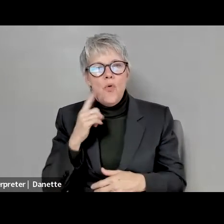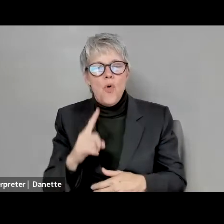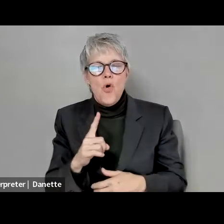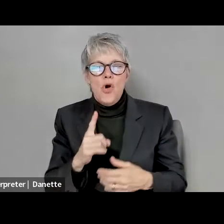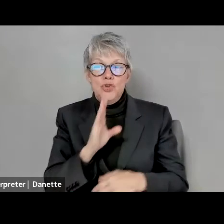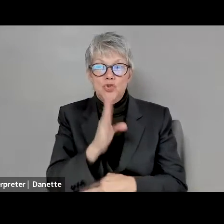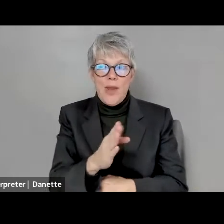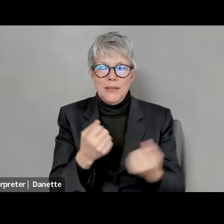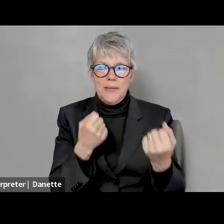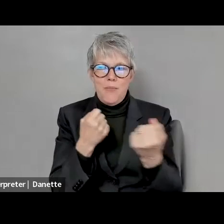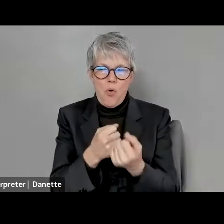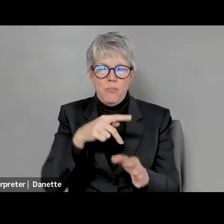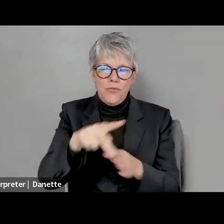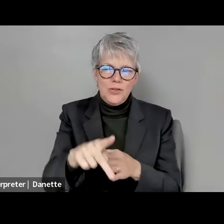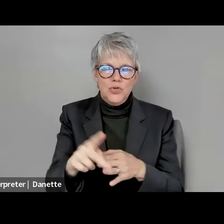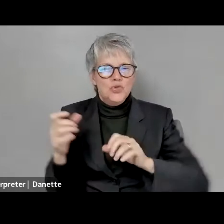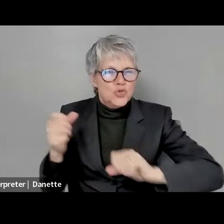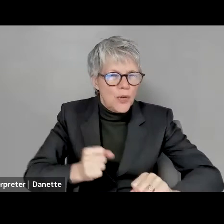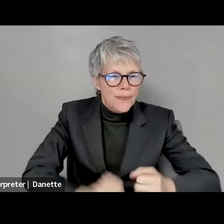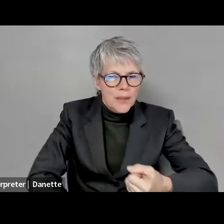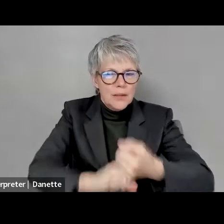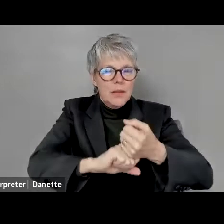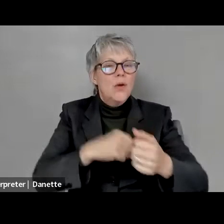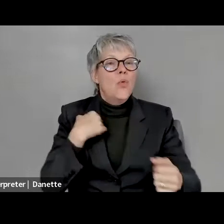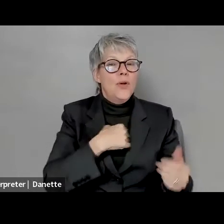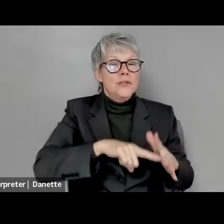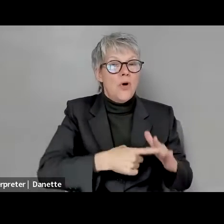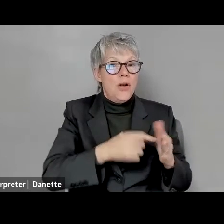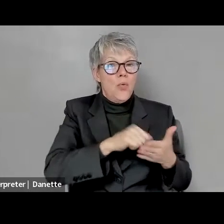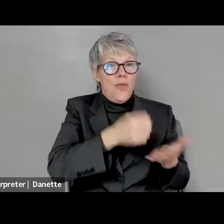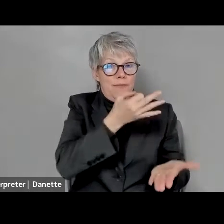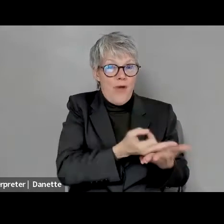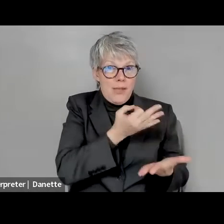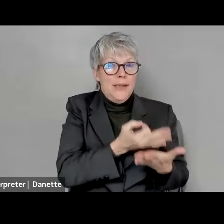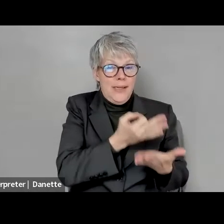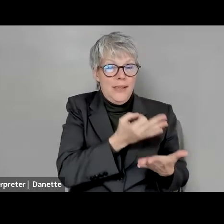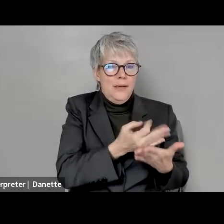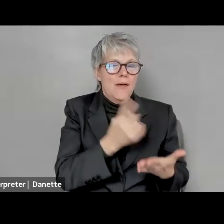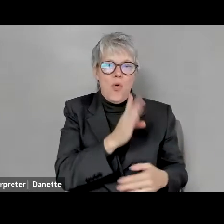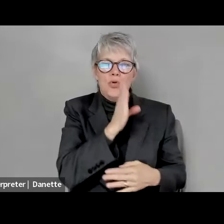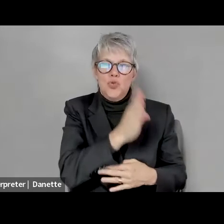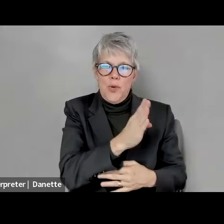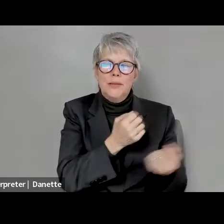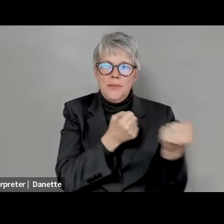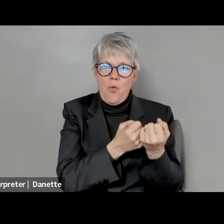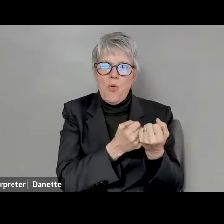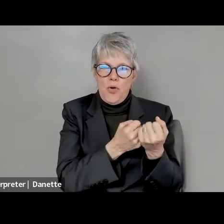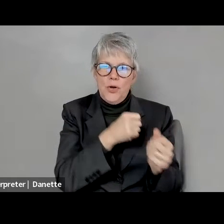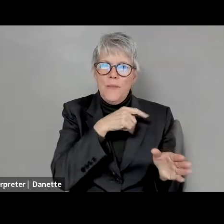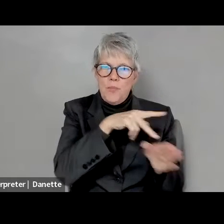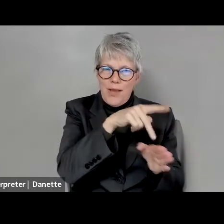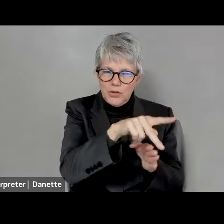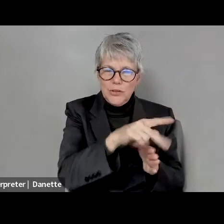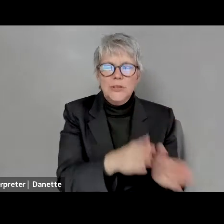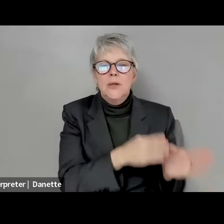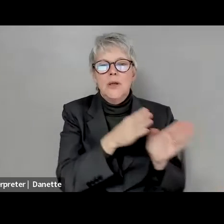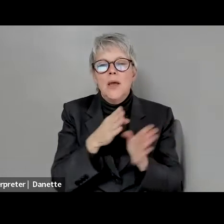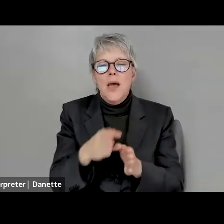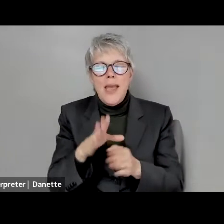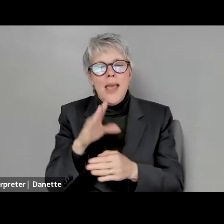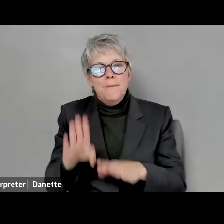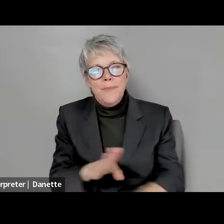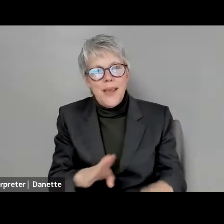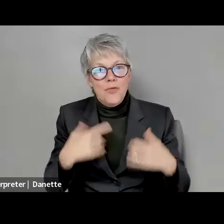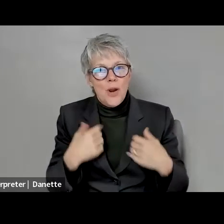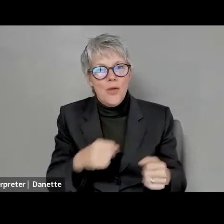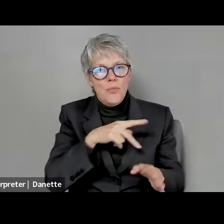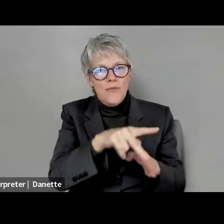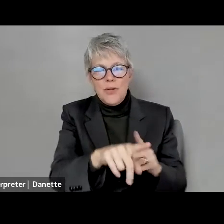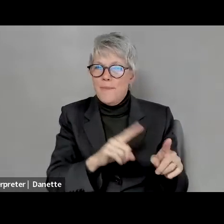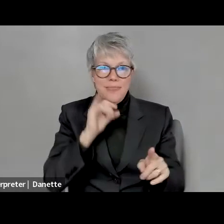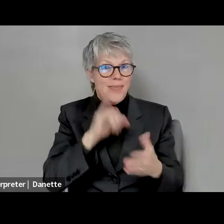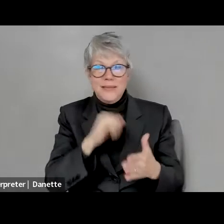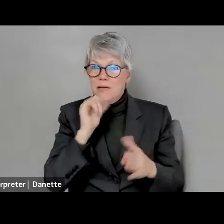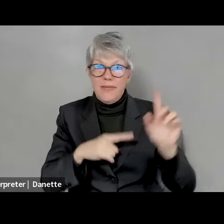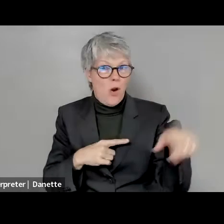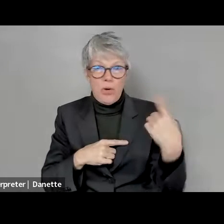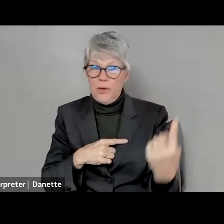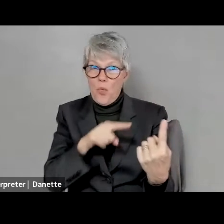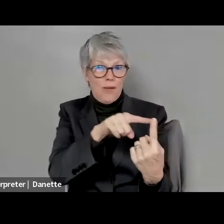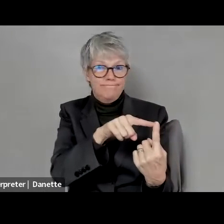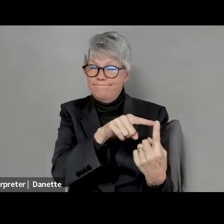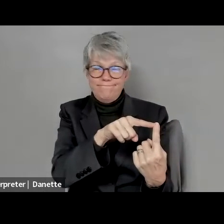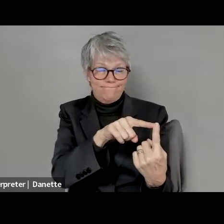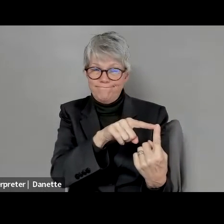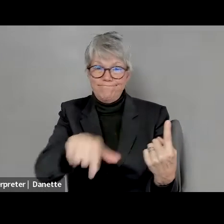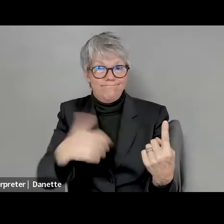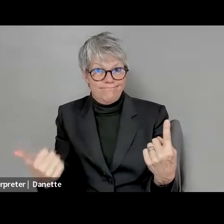Kelly Crosbie: you know. We started out with funding, and we started out with the funding that is, for direct support professionals. Um the funding this for behavioral health professionals. But that's not the only thing right. So if we go in the next slide,